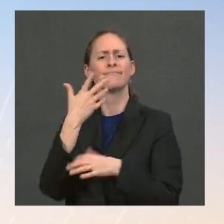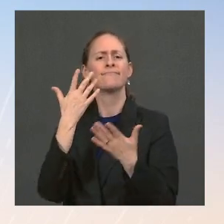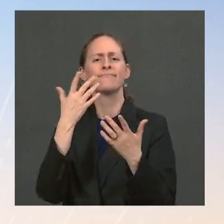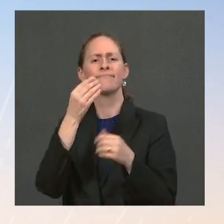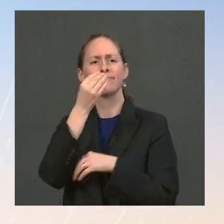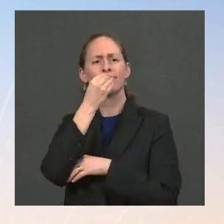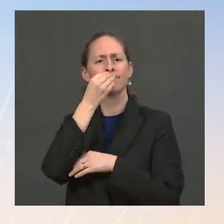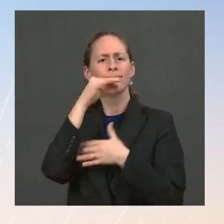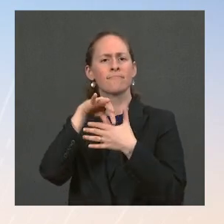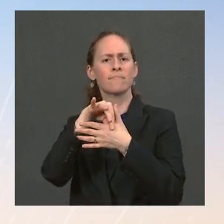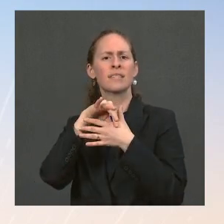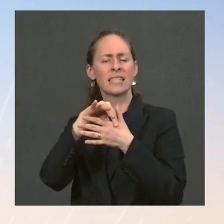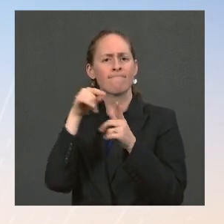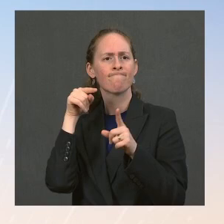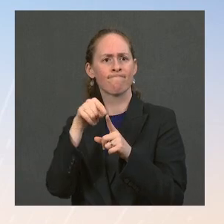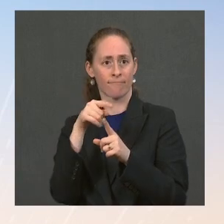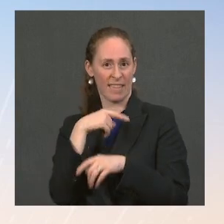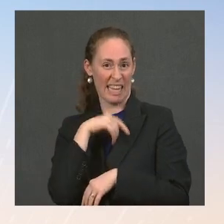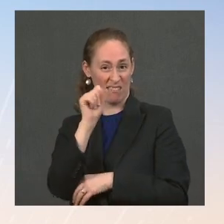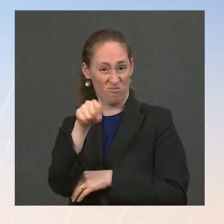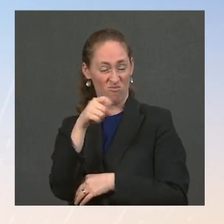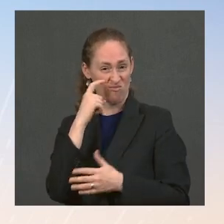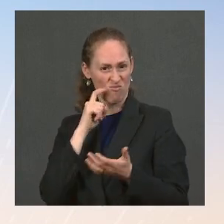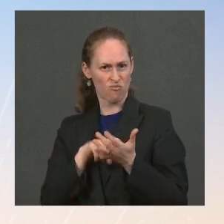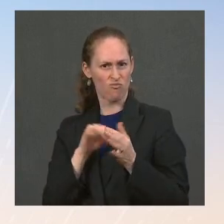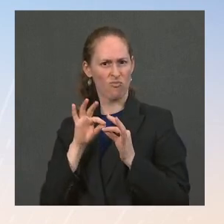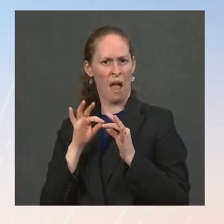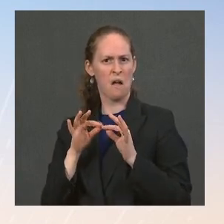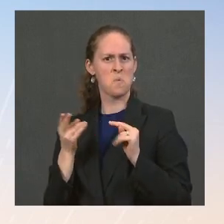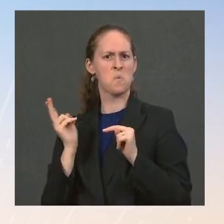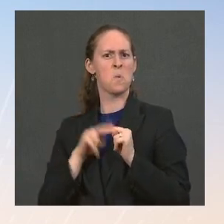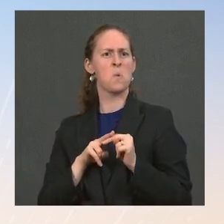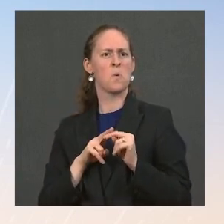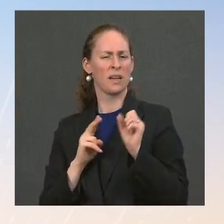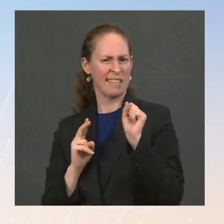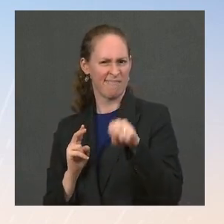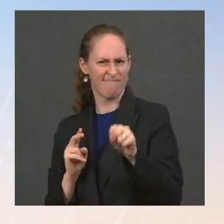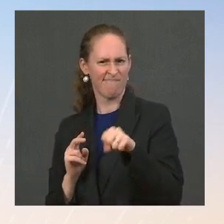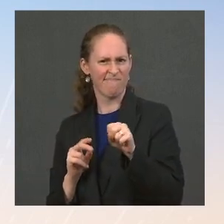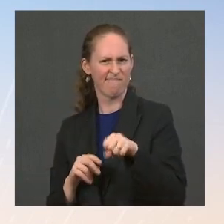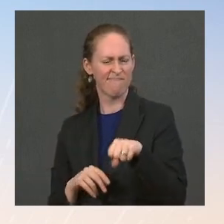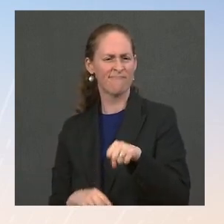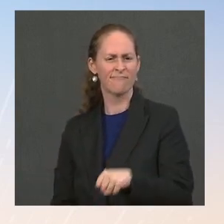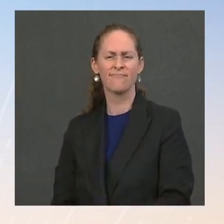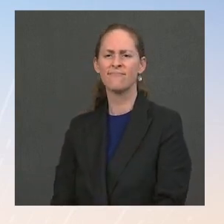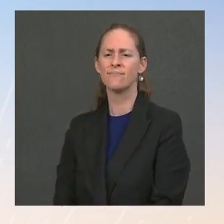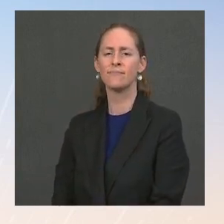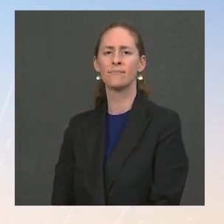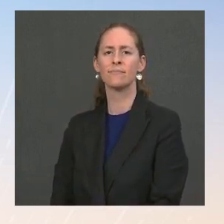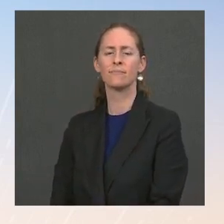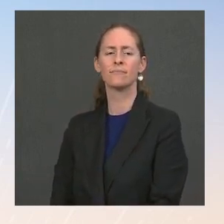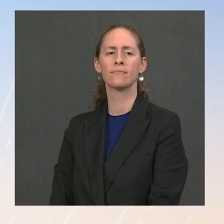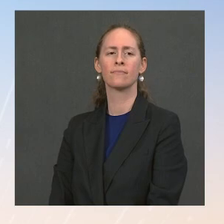in some communities from food processing and issues in the global supply chain. And so we -- and we know that the pandemic